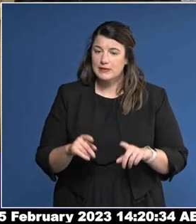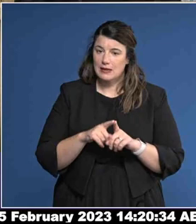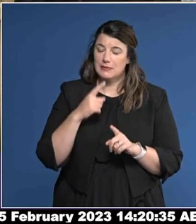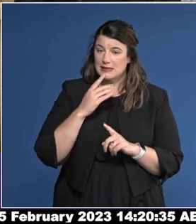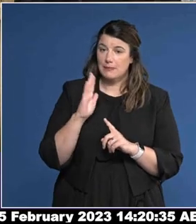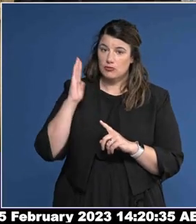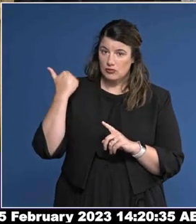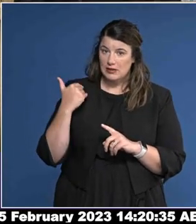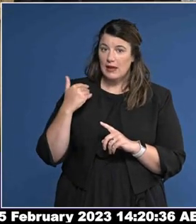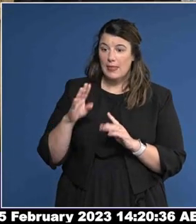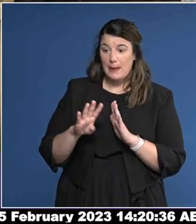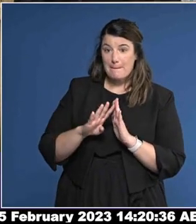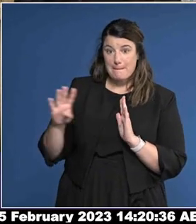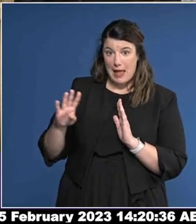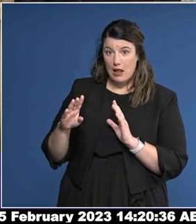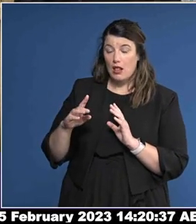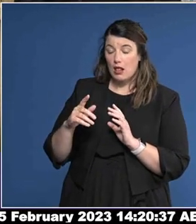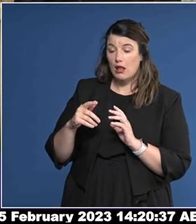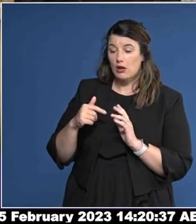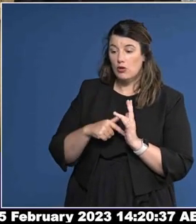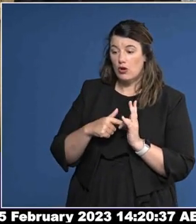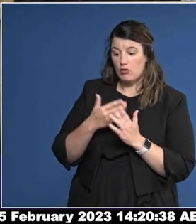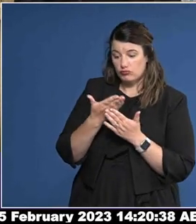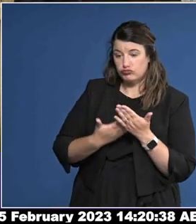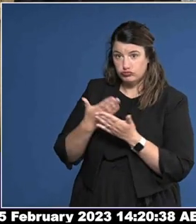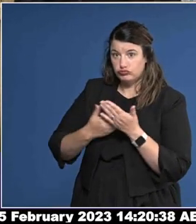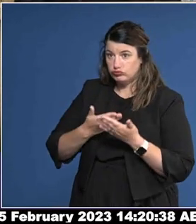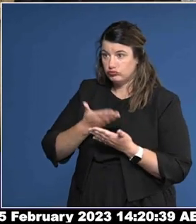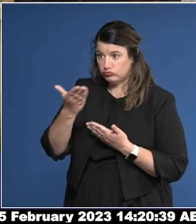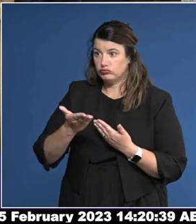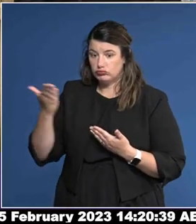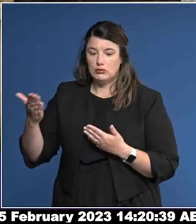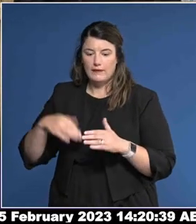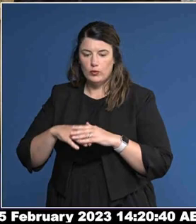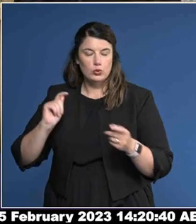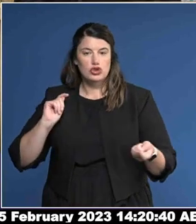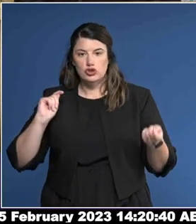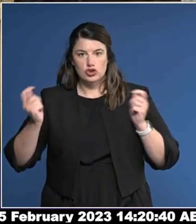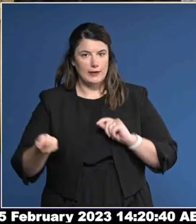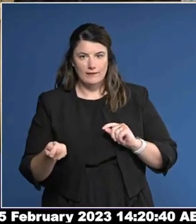reporting now that goes to - particularly to the audit and risk committee has completely shifted the focus of conversation in that committee.